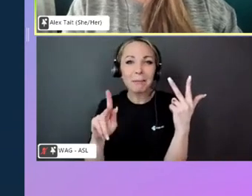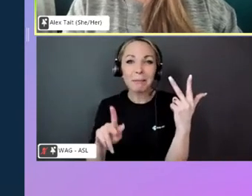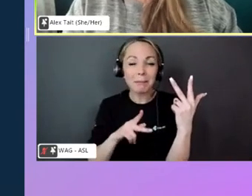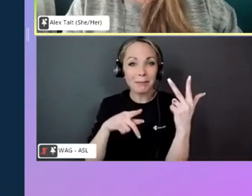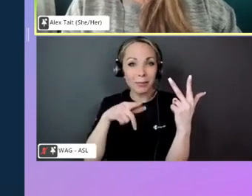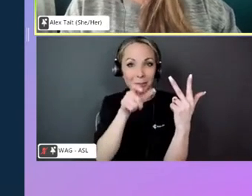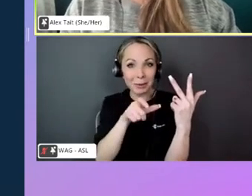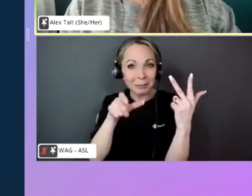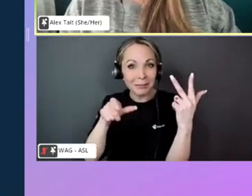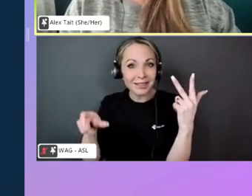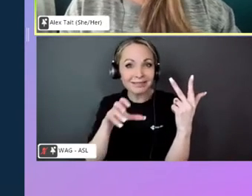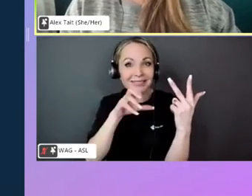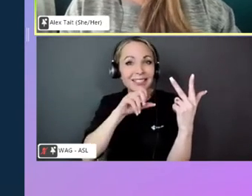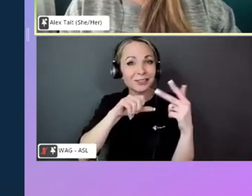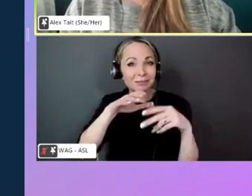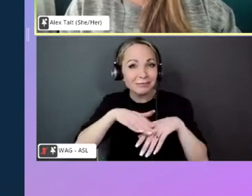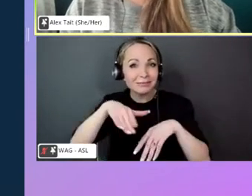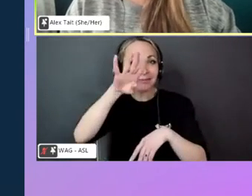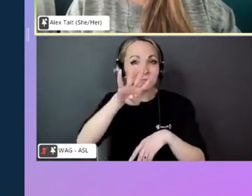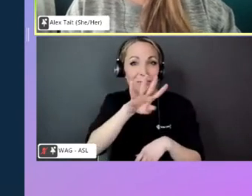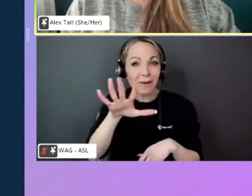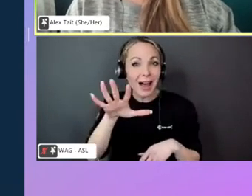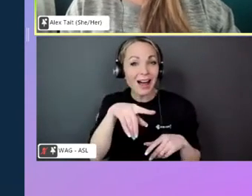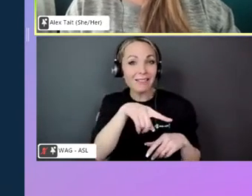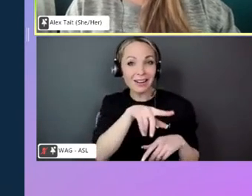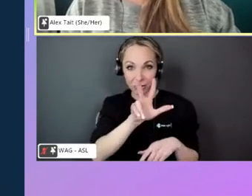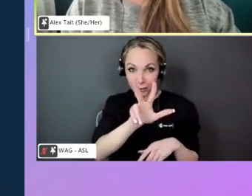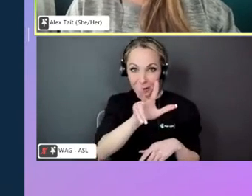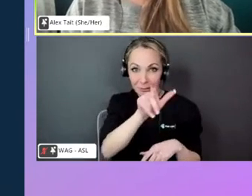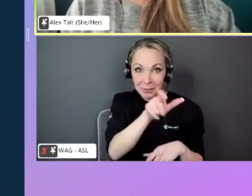from the article what does ageism in tech look like? So